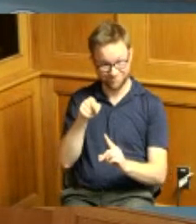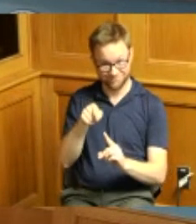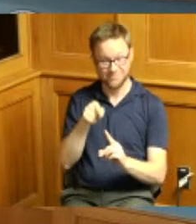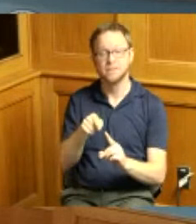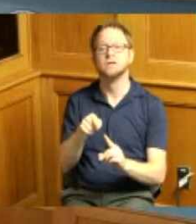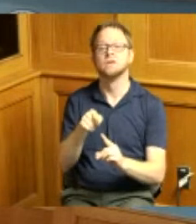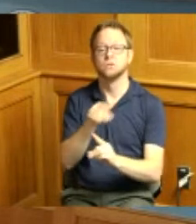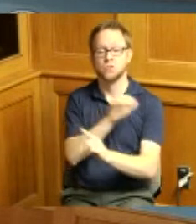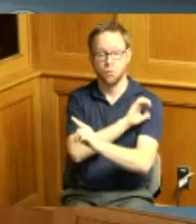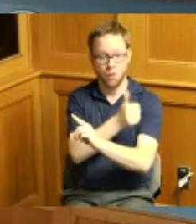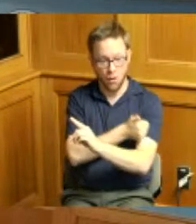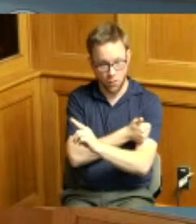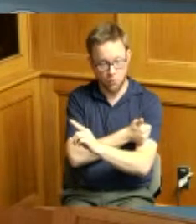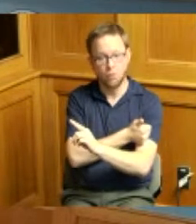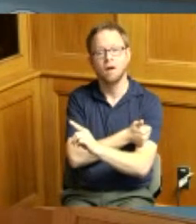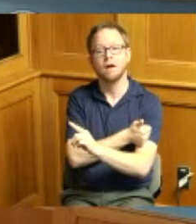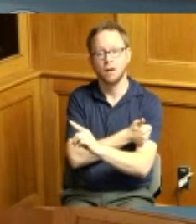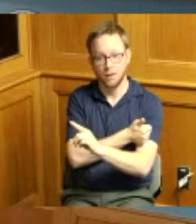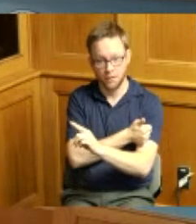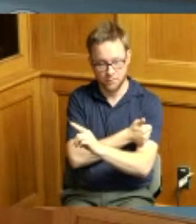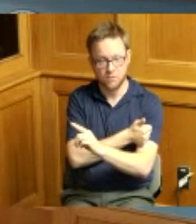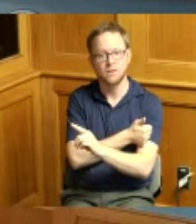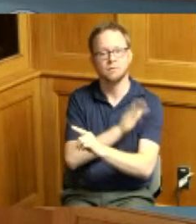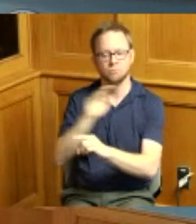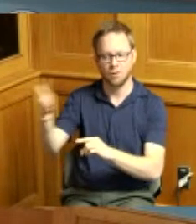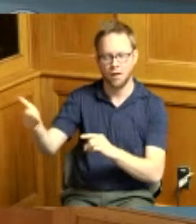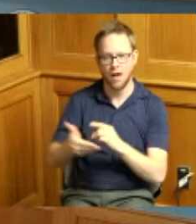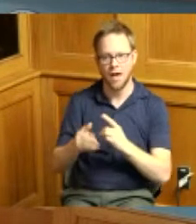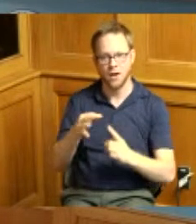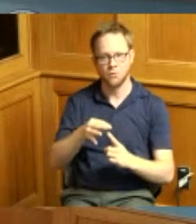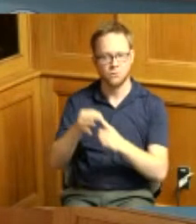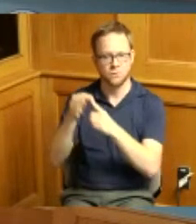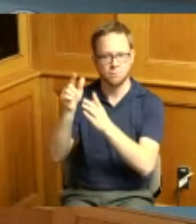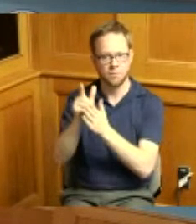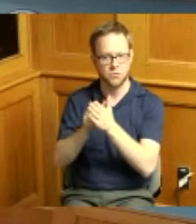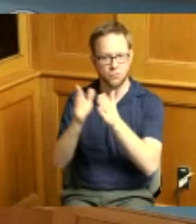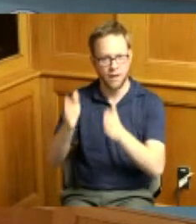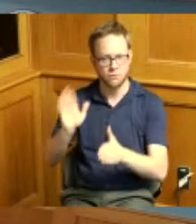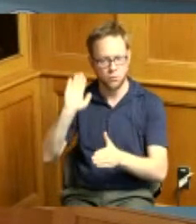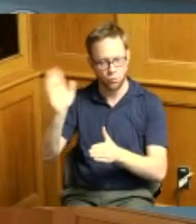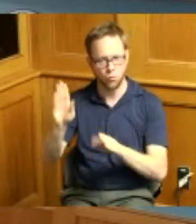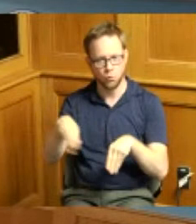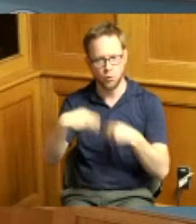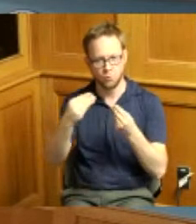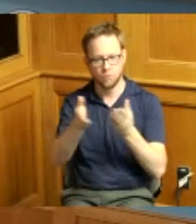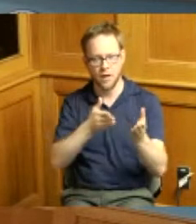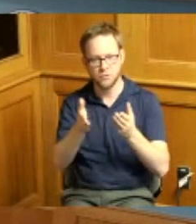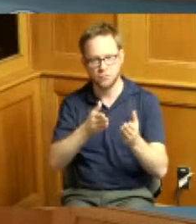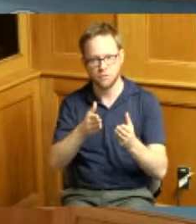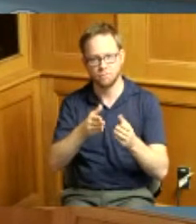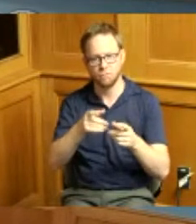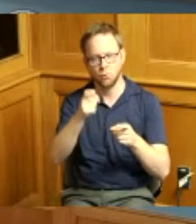employment a special counsel to provide legal services to judge guy l Reece ii